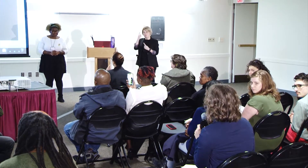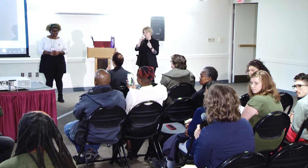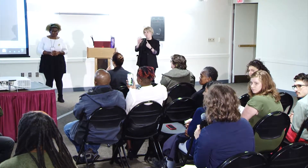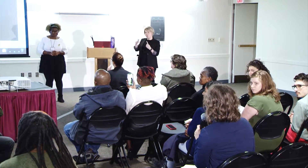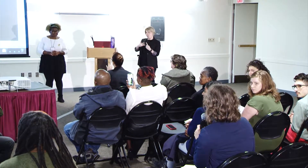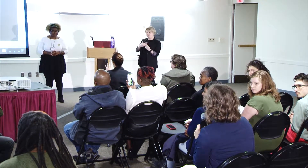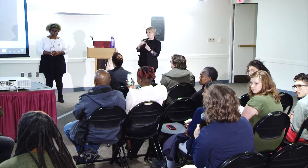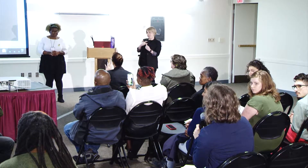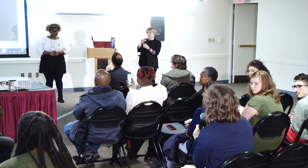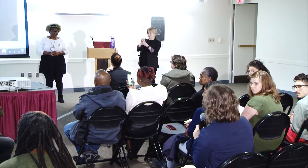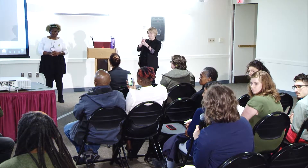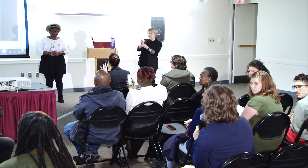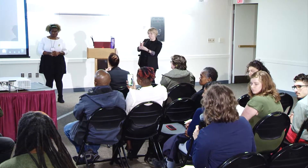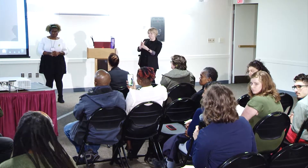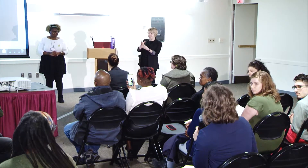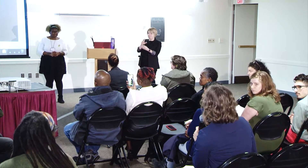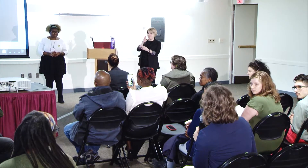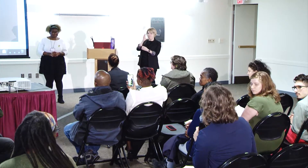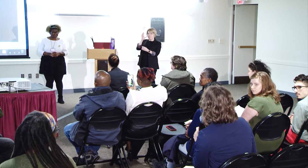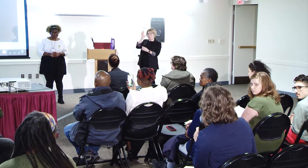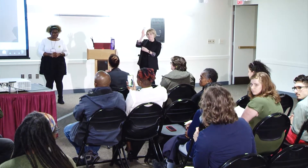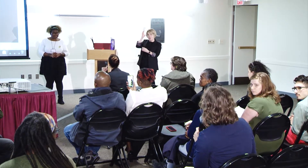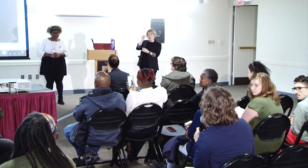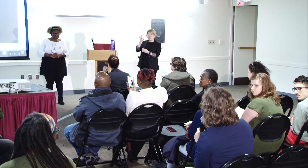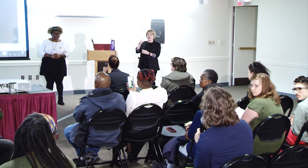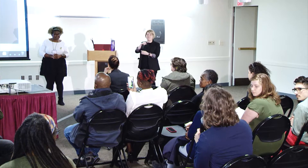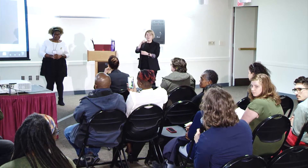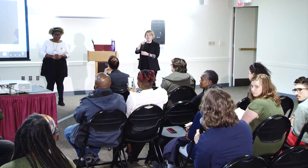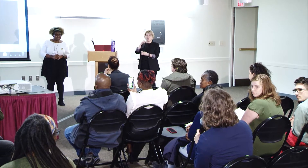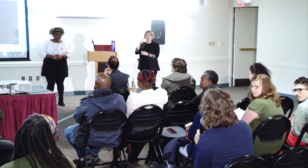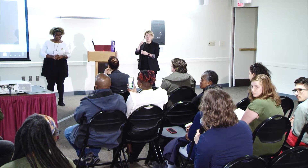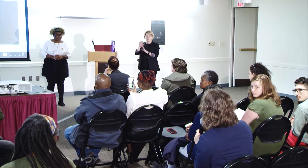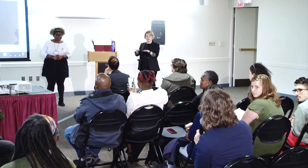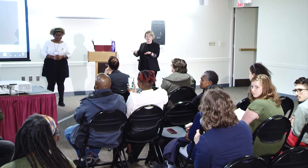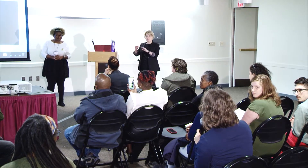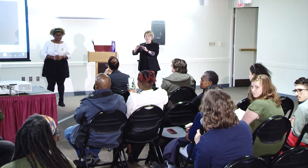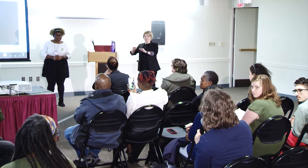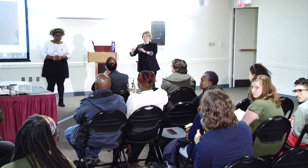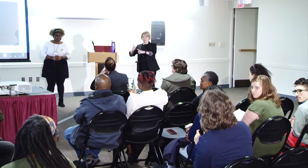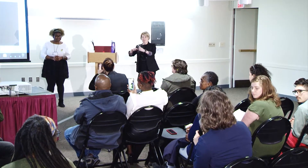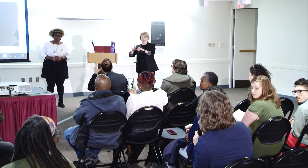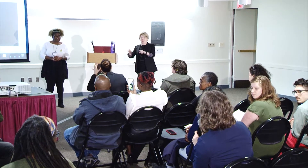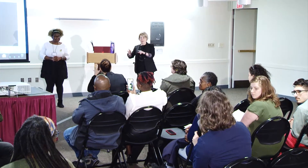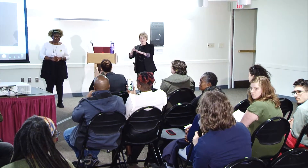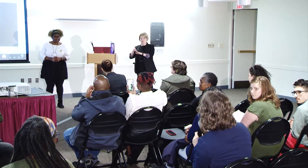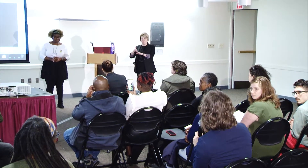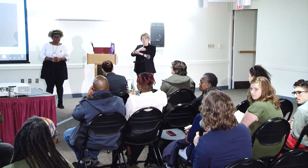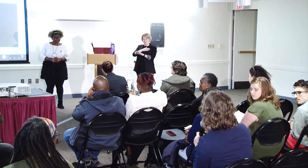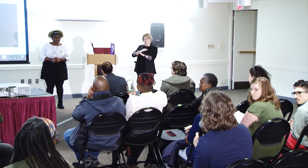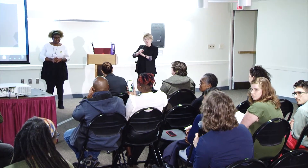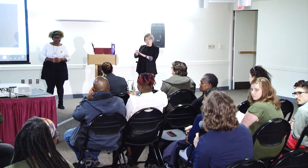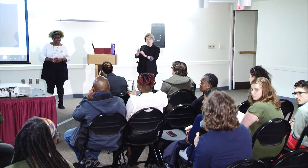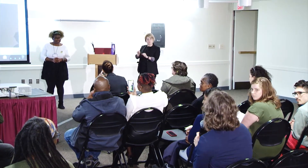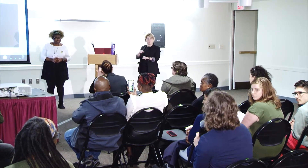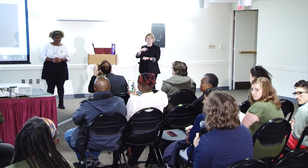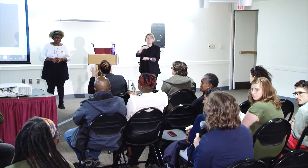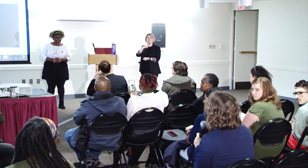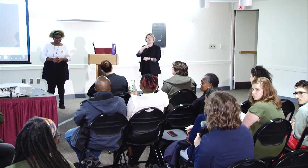about parents of hearing children who teach signing before they're able to speak and--